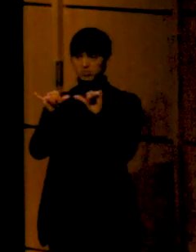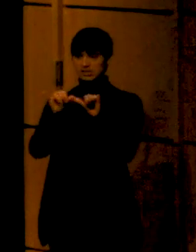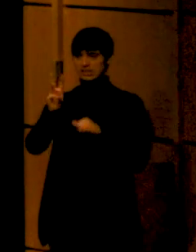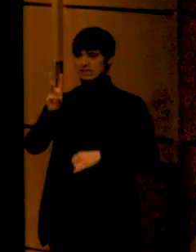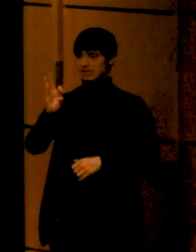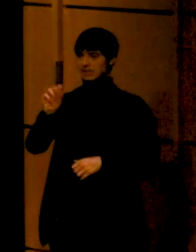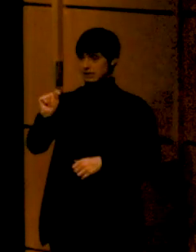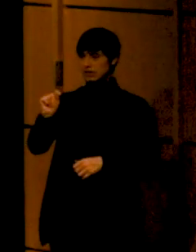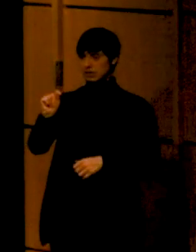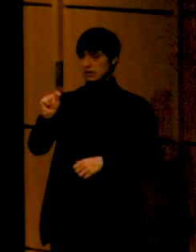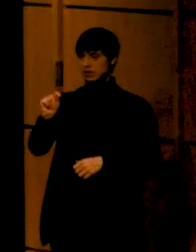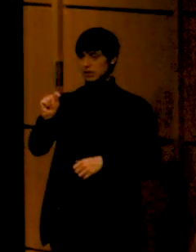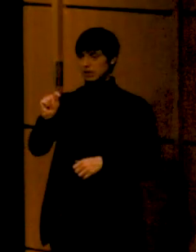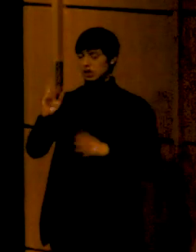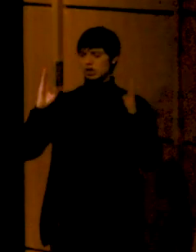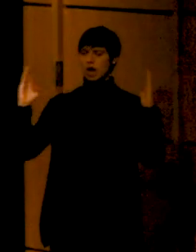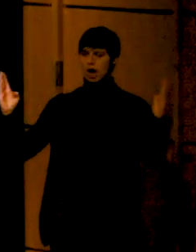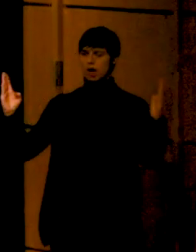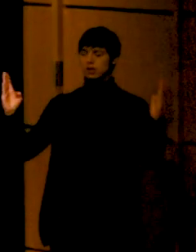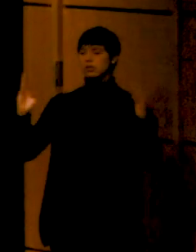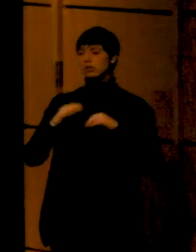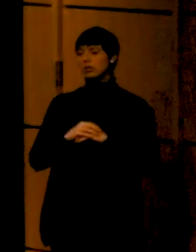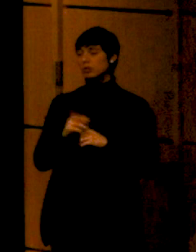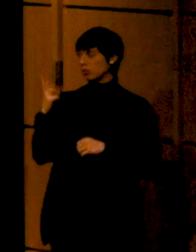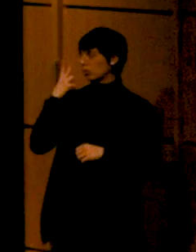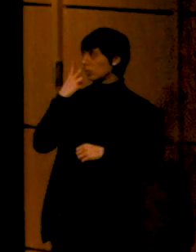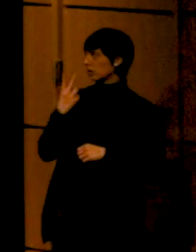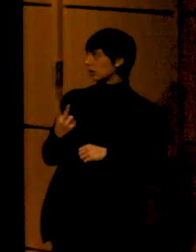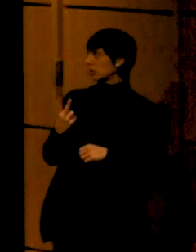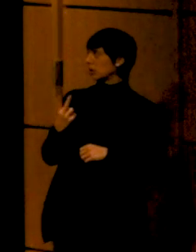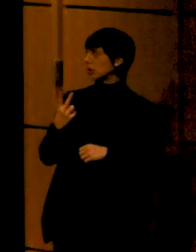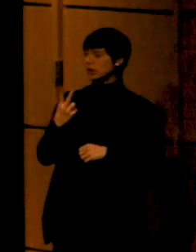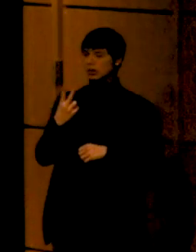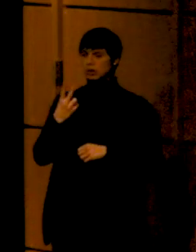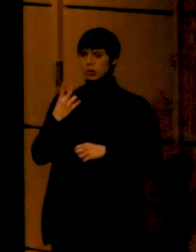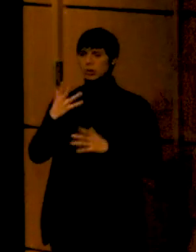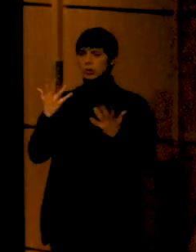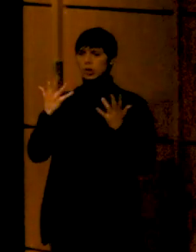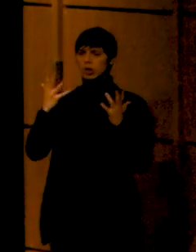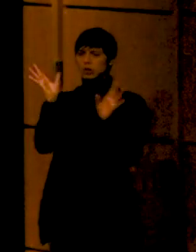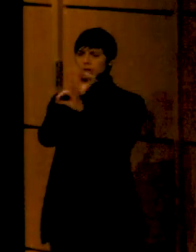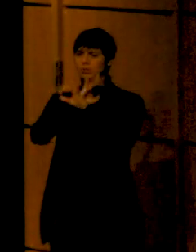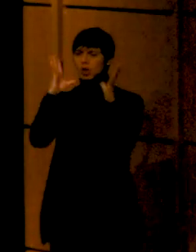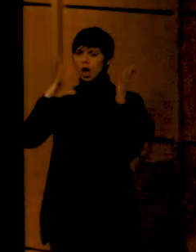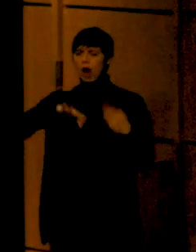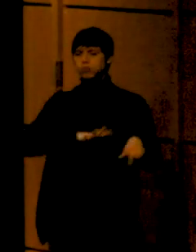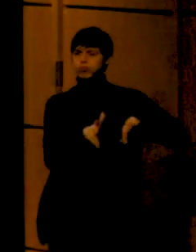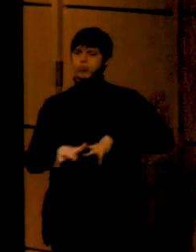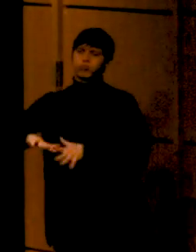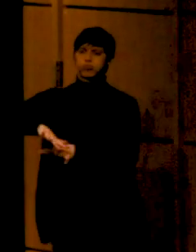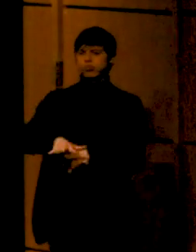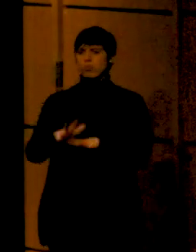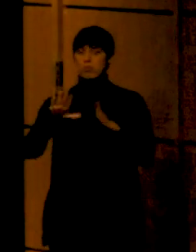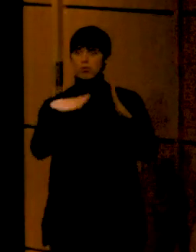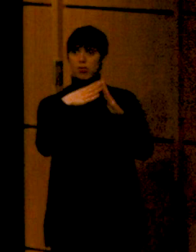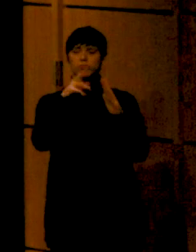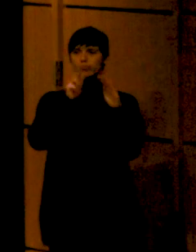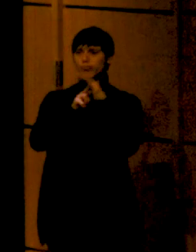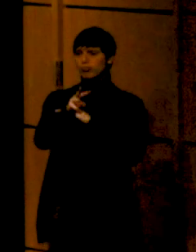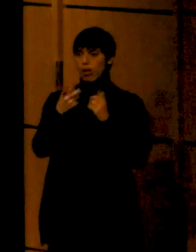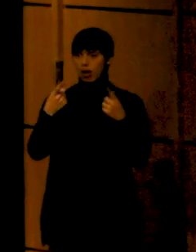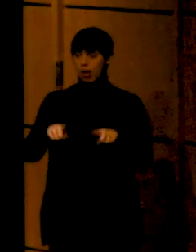And as you see here, the turbulent, violent, unpredictable volcano is juxtaposed with a